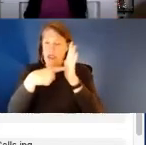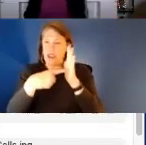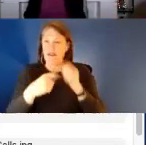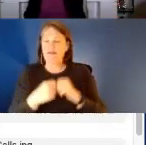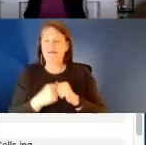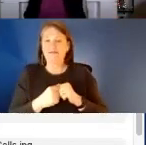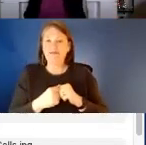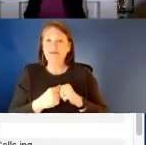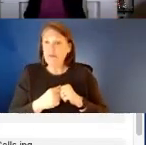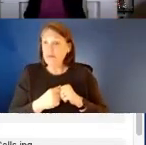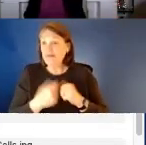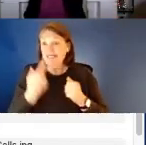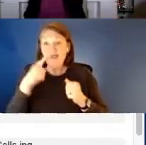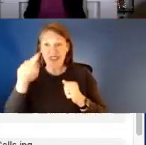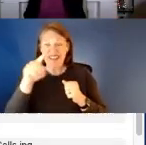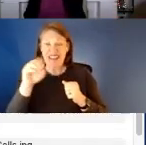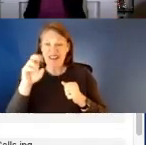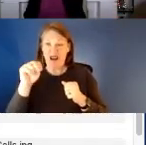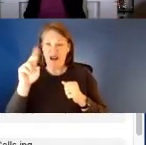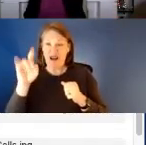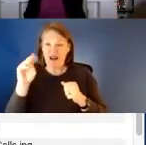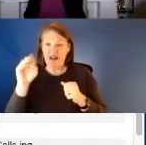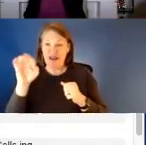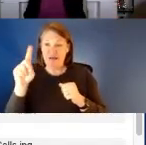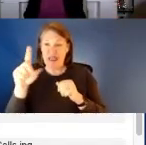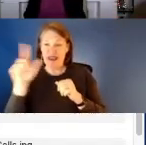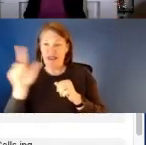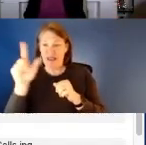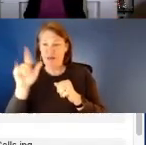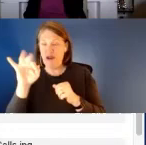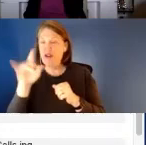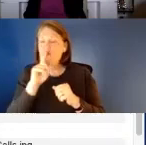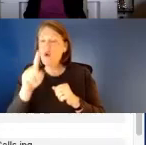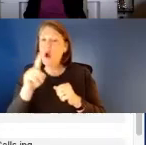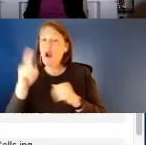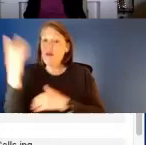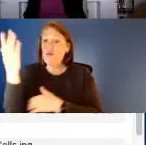on-demand library. 07:40:10 If you are presenting in a session